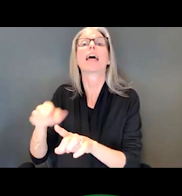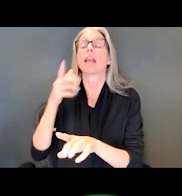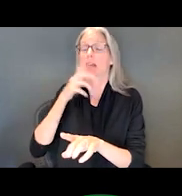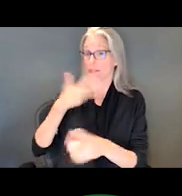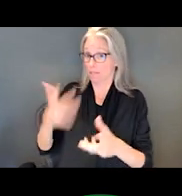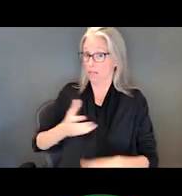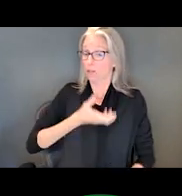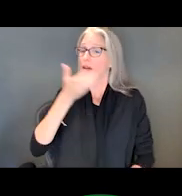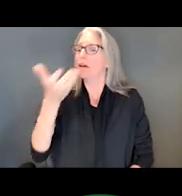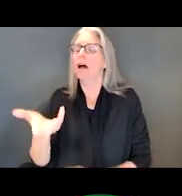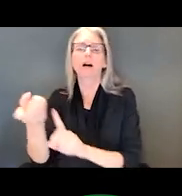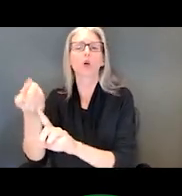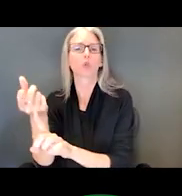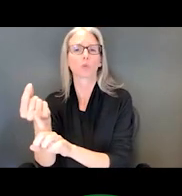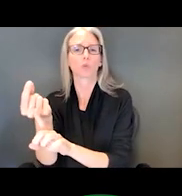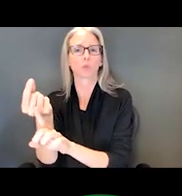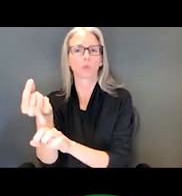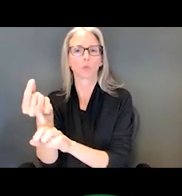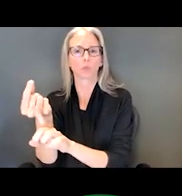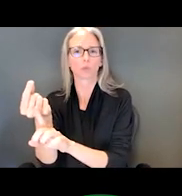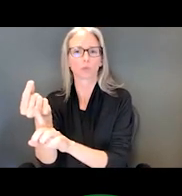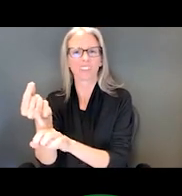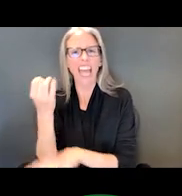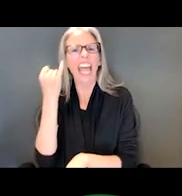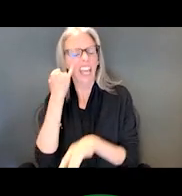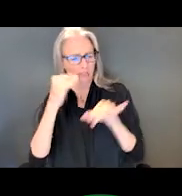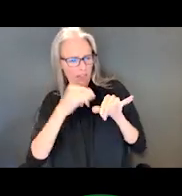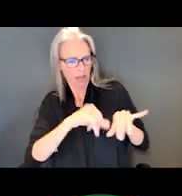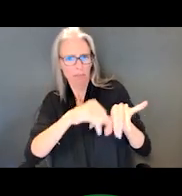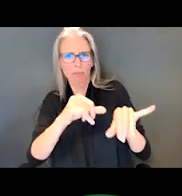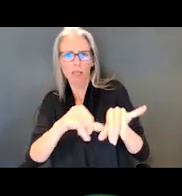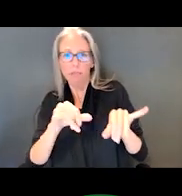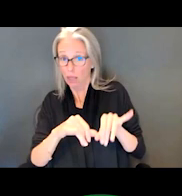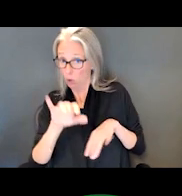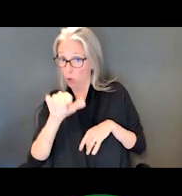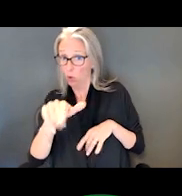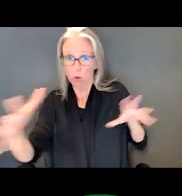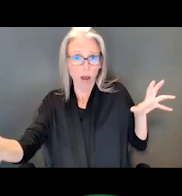Because people sometimes give up great if they try and they try and then the message